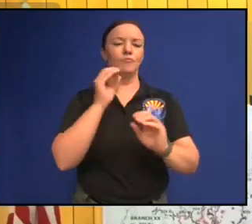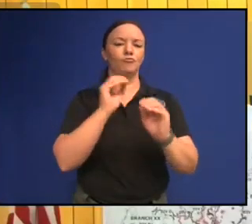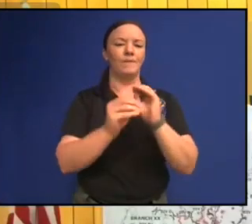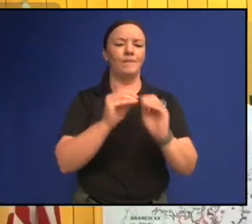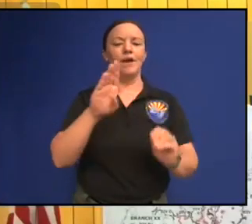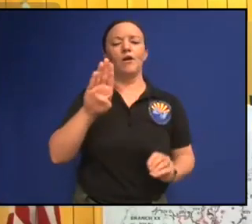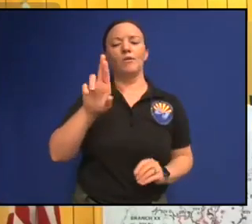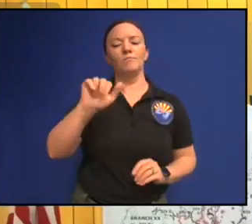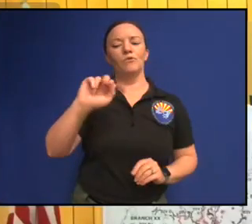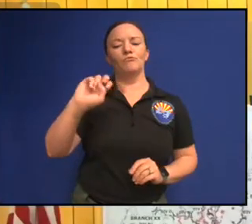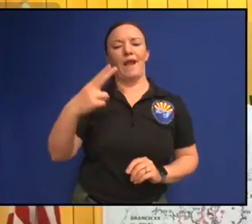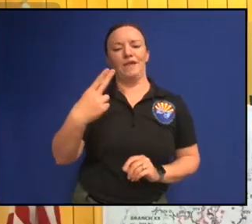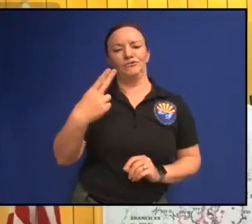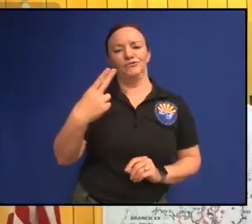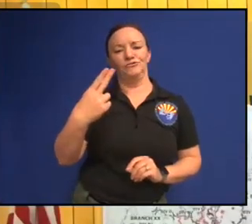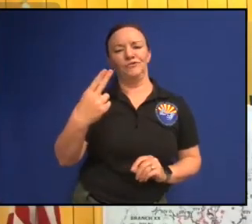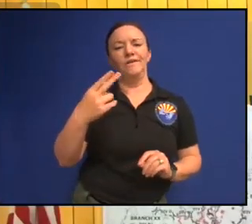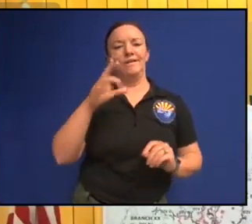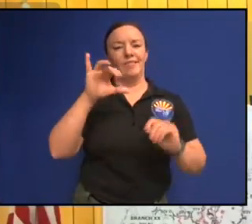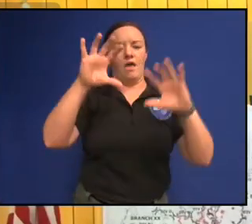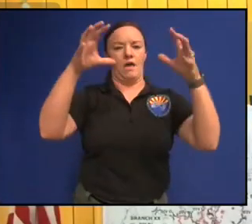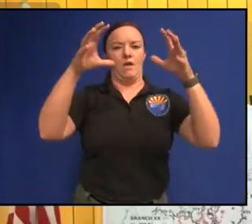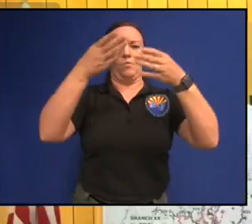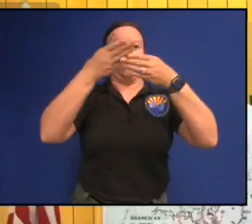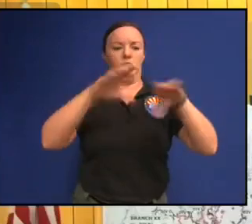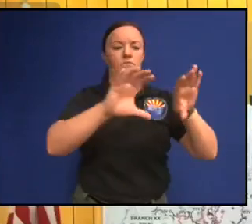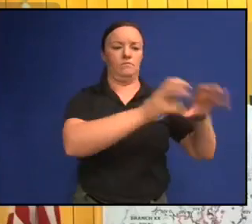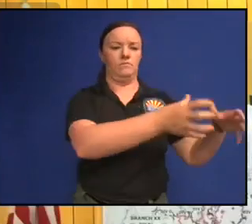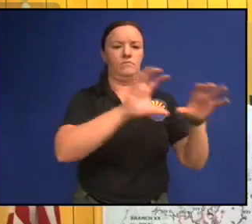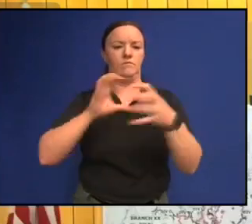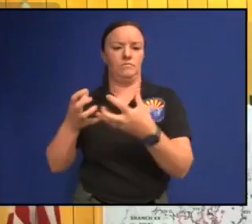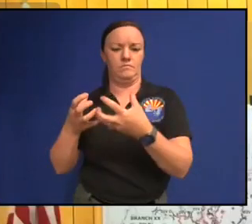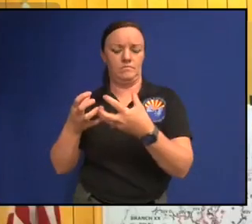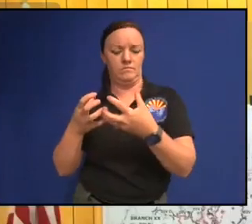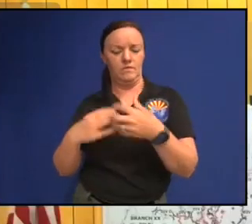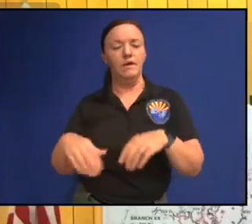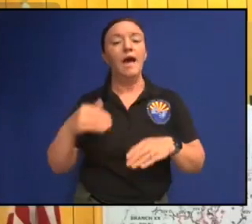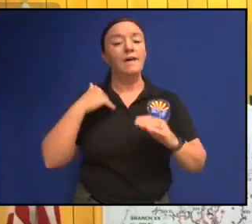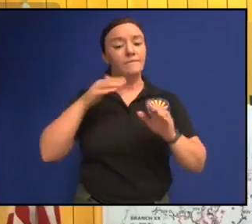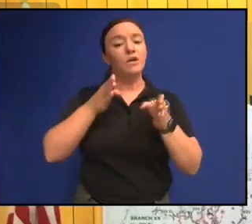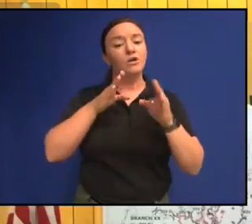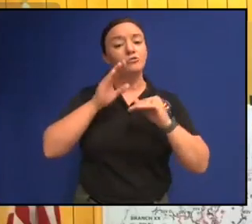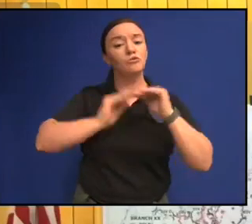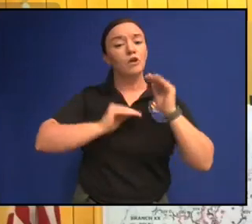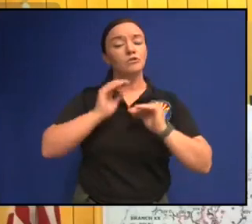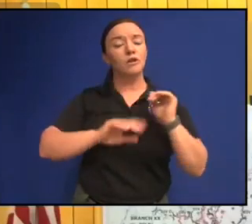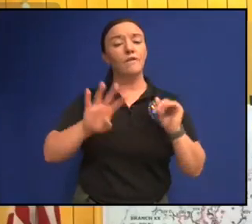NORTH AND SOUTH OF THE CONSTRUCTION THAT'S ON THE 434 ROAD.